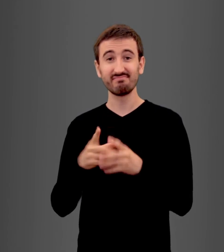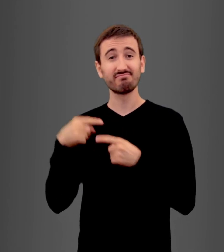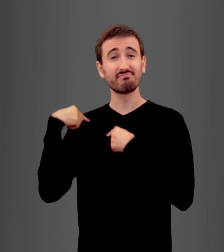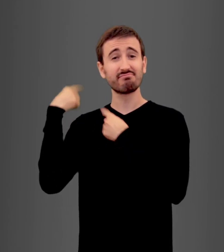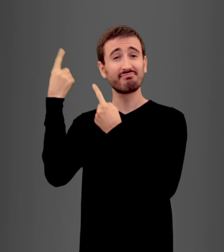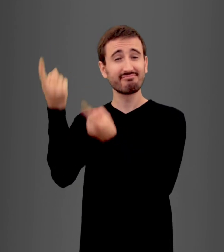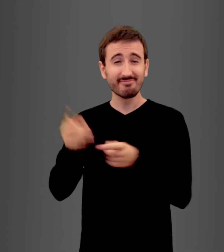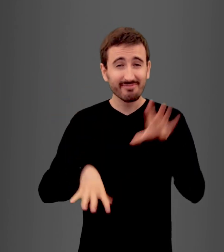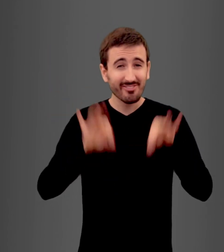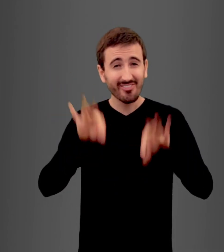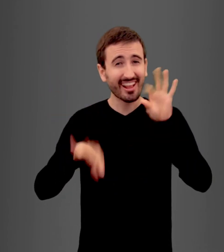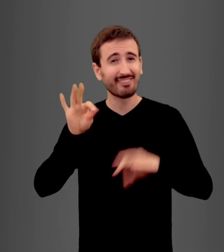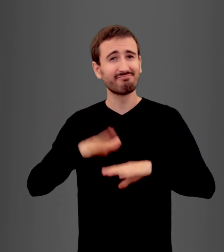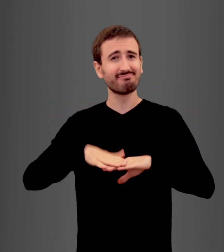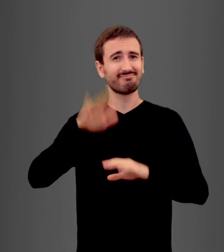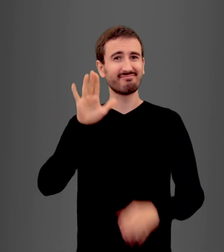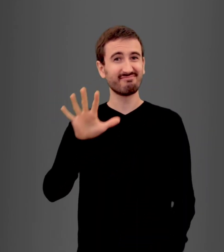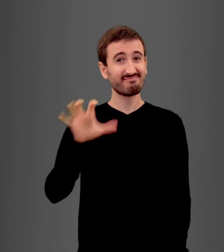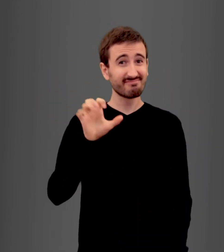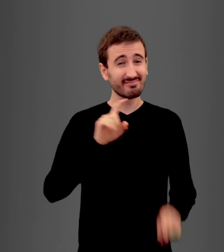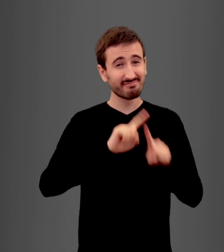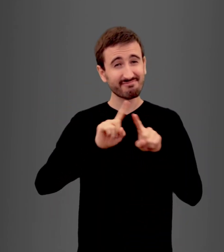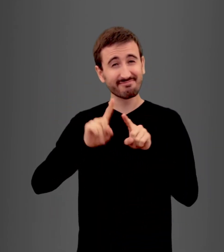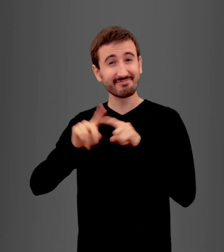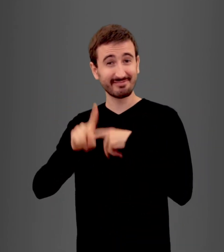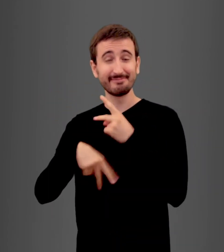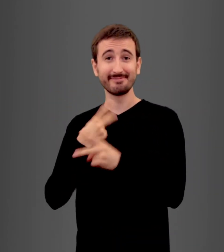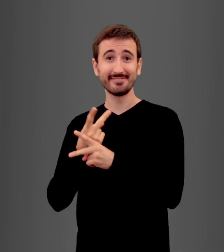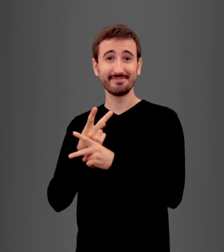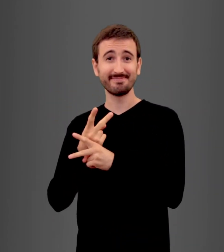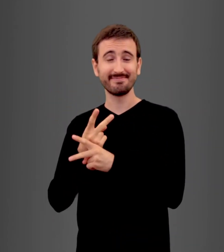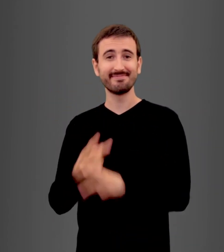To date, over 500 different kinds of color centers have been discovered.